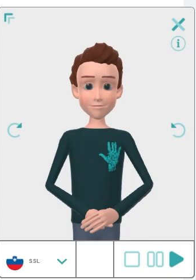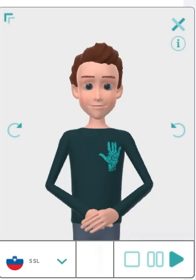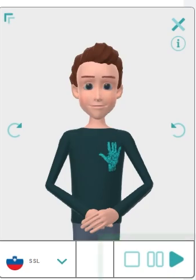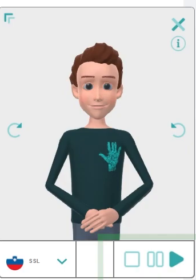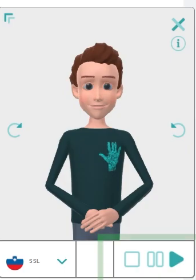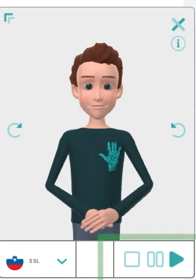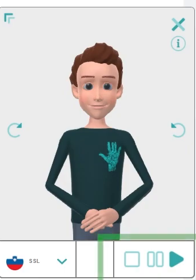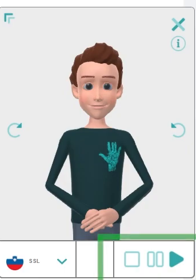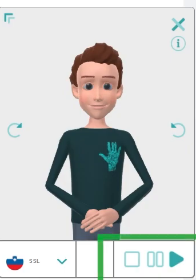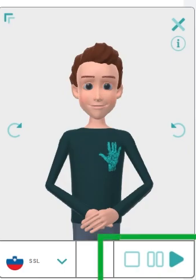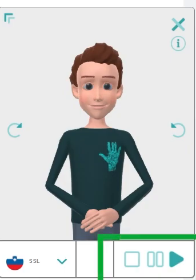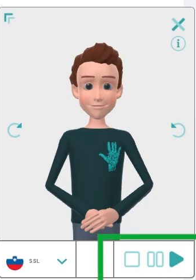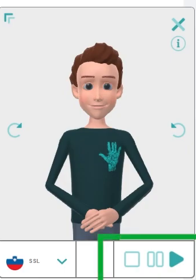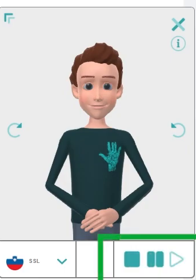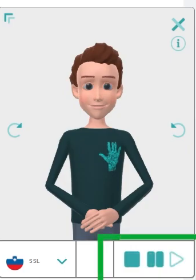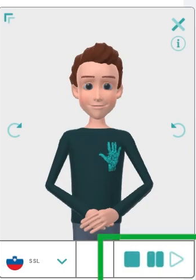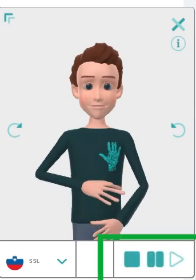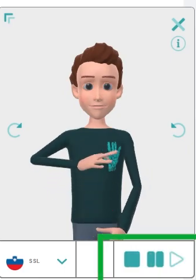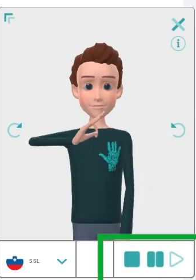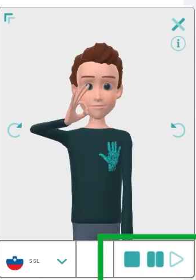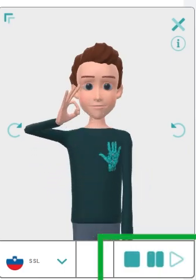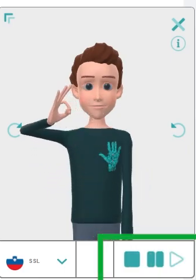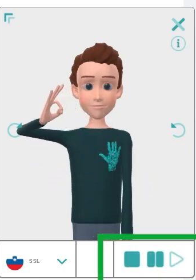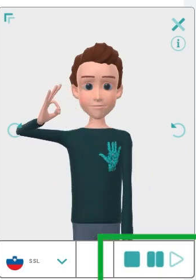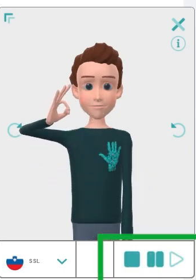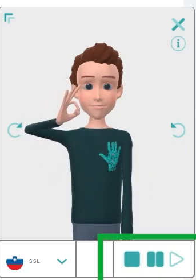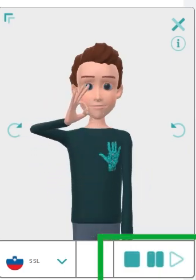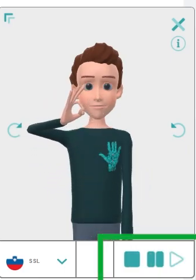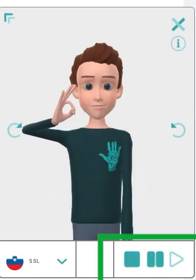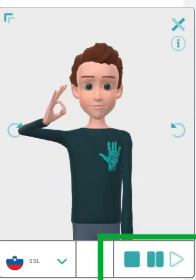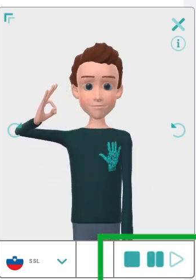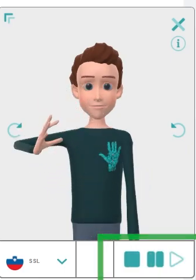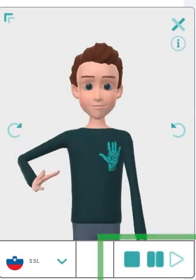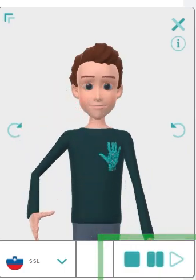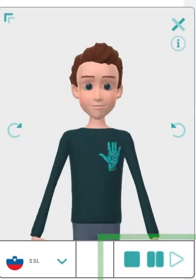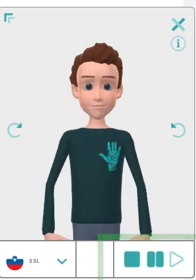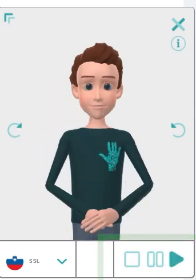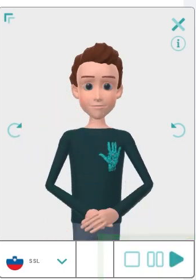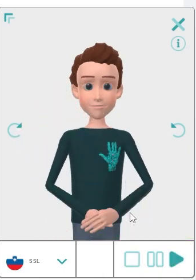you can replay, stop, and pause the avatar signing. There is also an option to turn